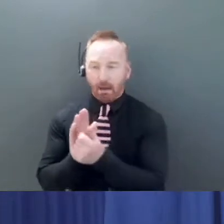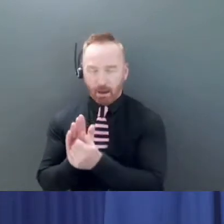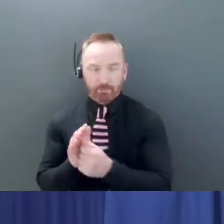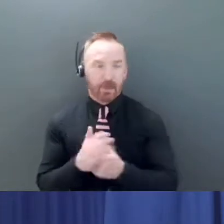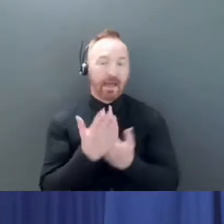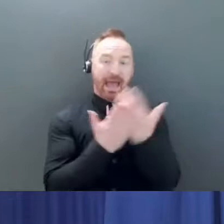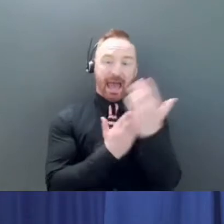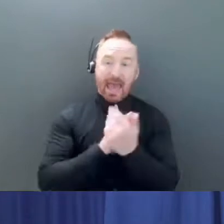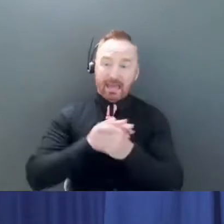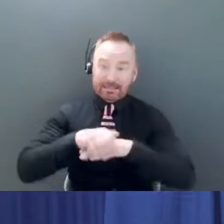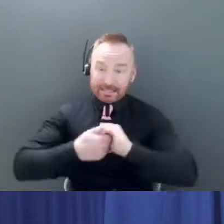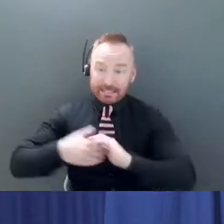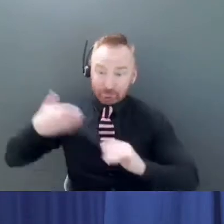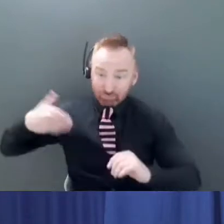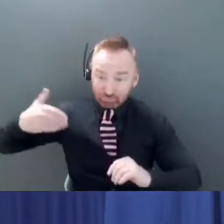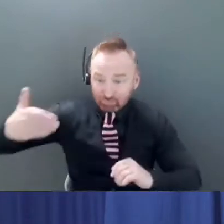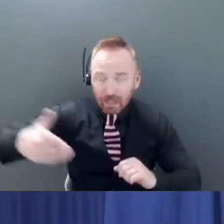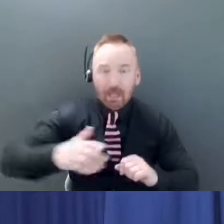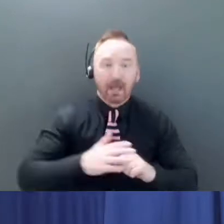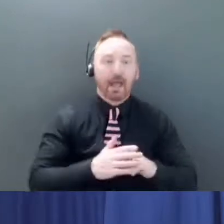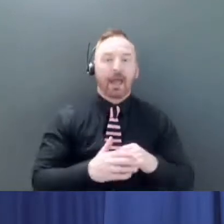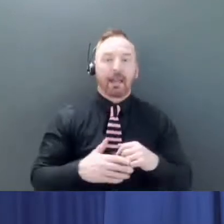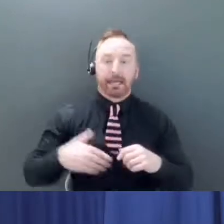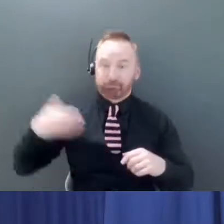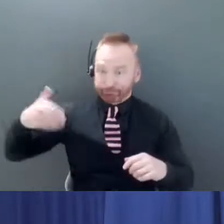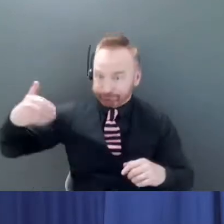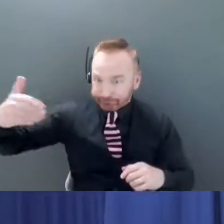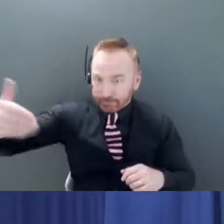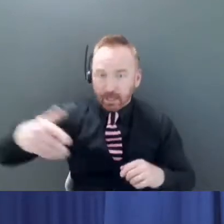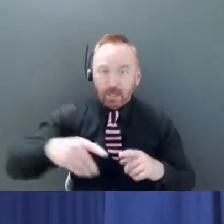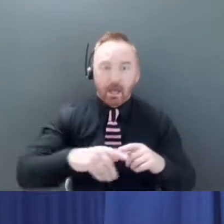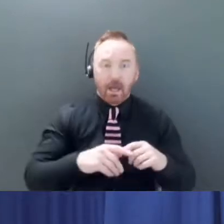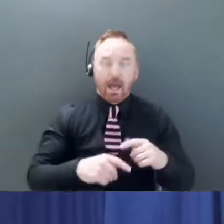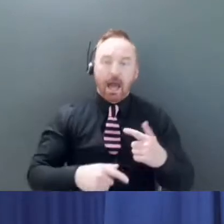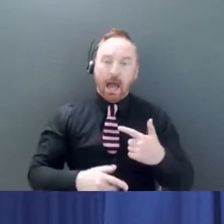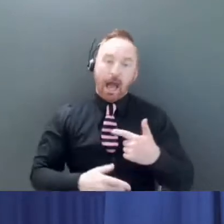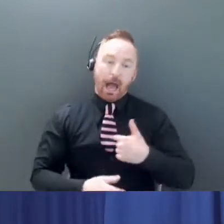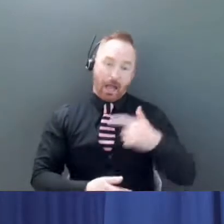frequent hand hygiene I believe has helped to prevent seasonal illnesses and will continue to